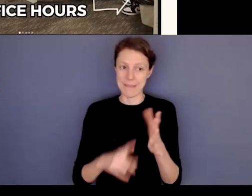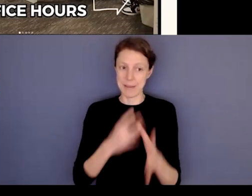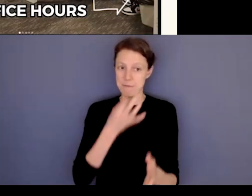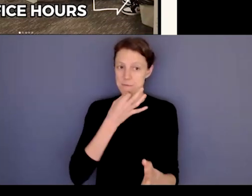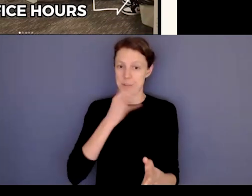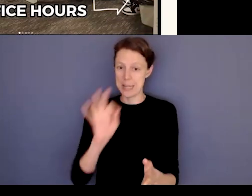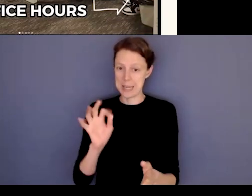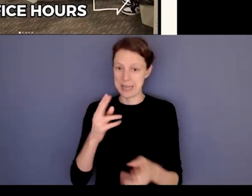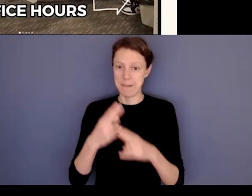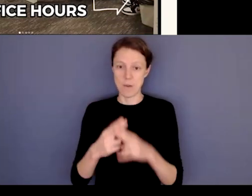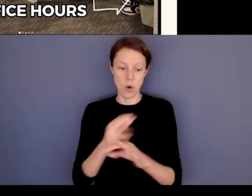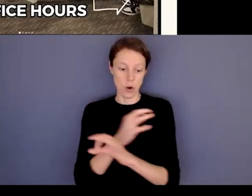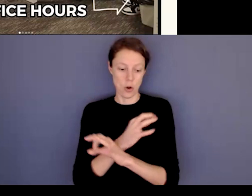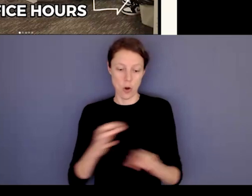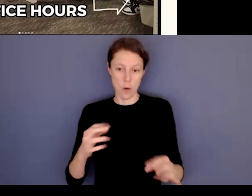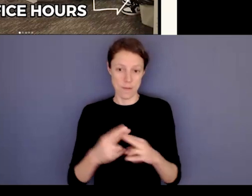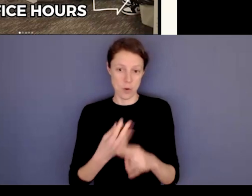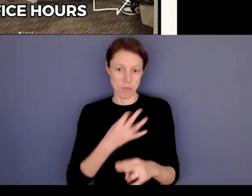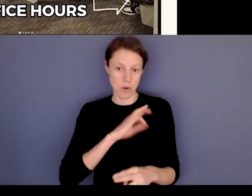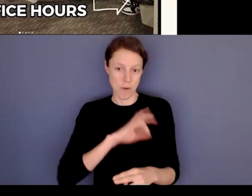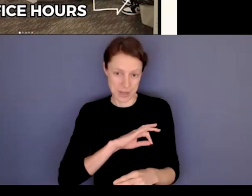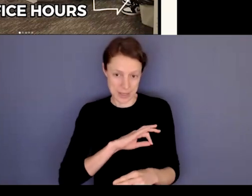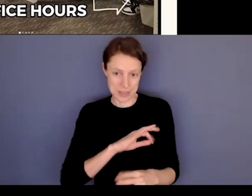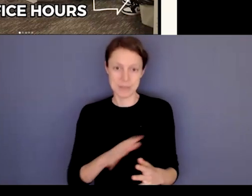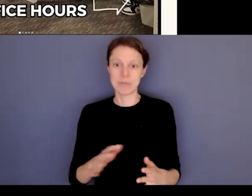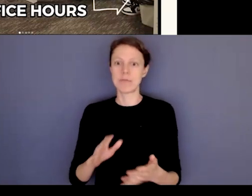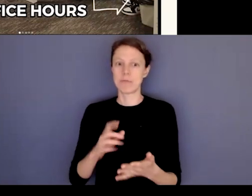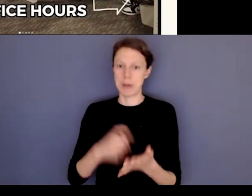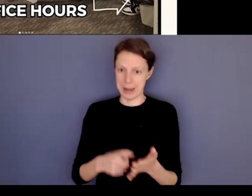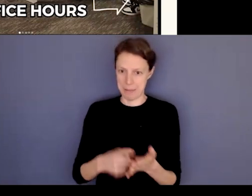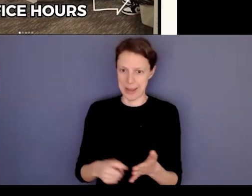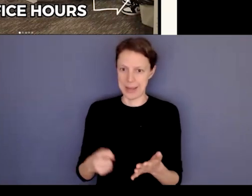recommend you invest in that use the right templates for the